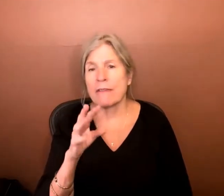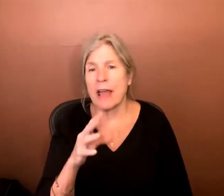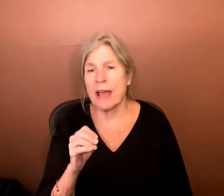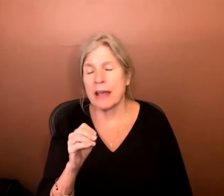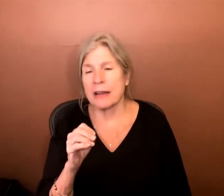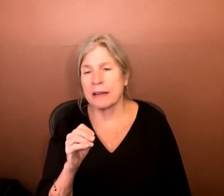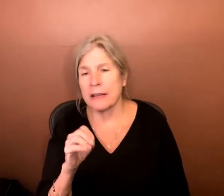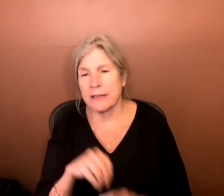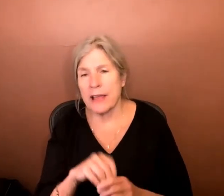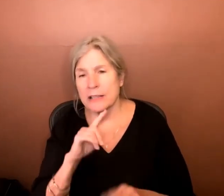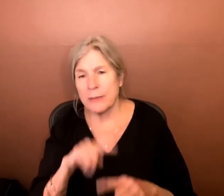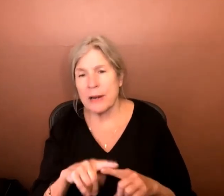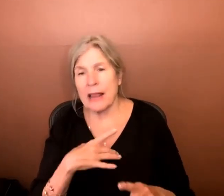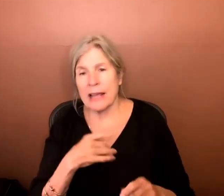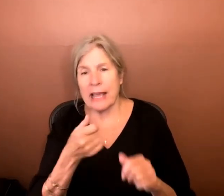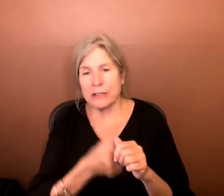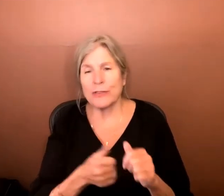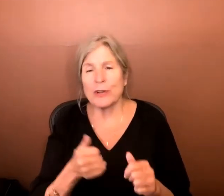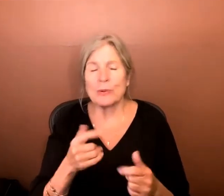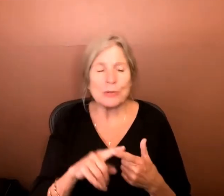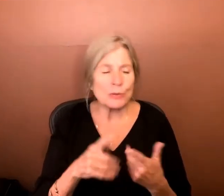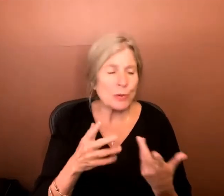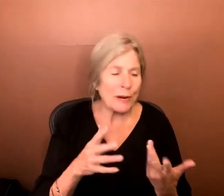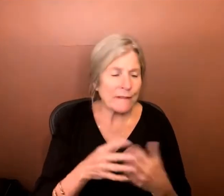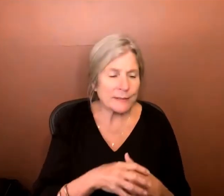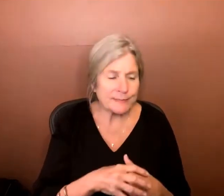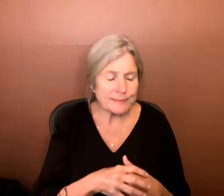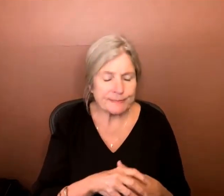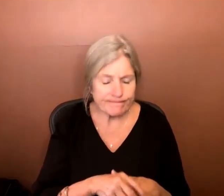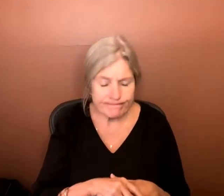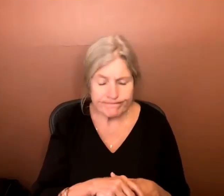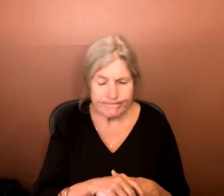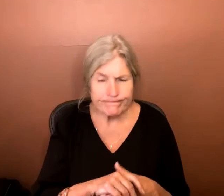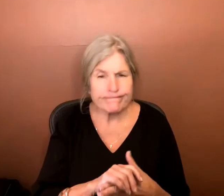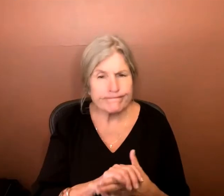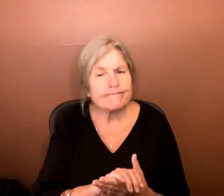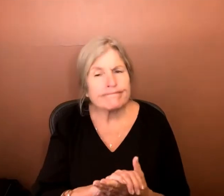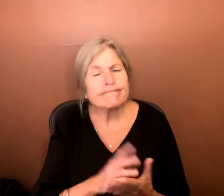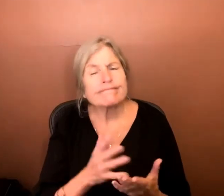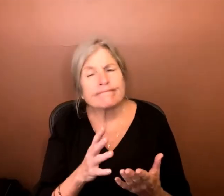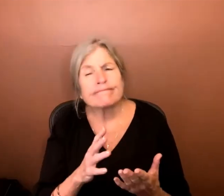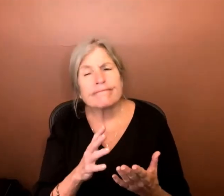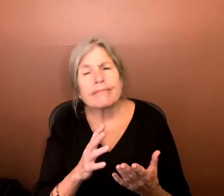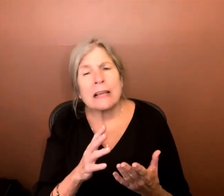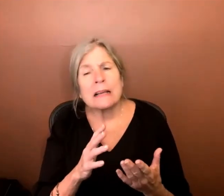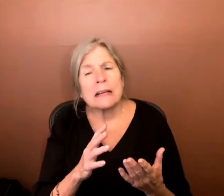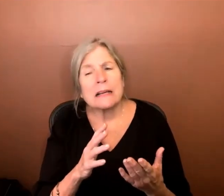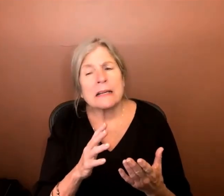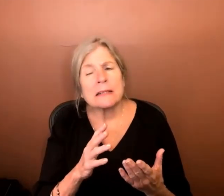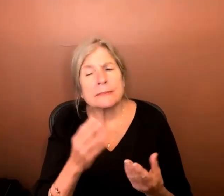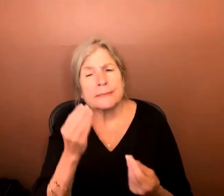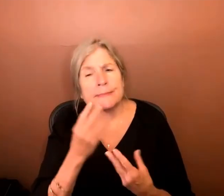. I'd like each of you to sort of fill in the gaps that are left by the ones before